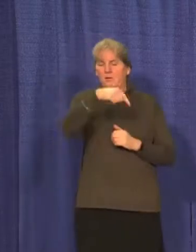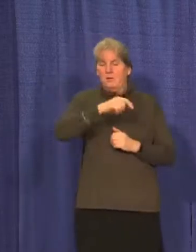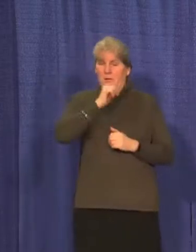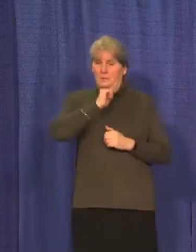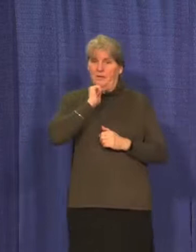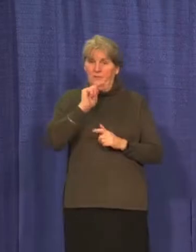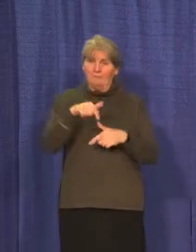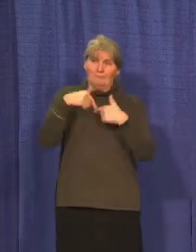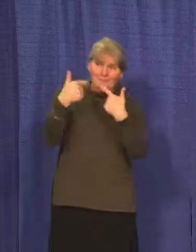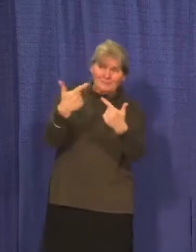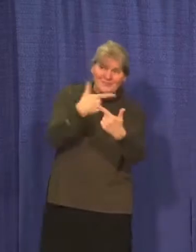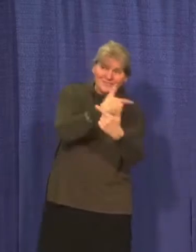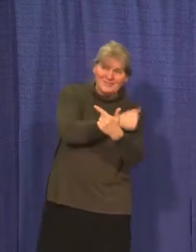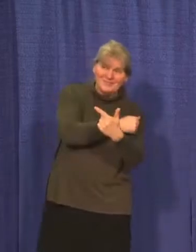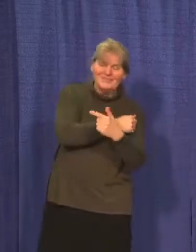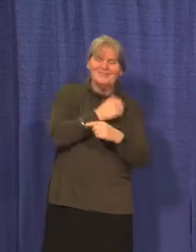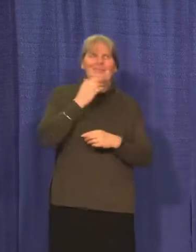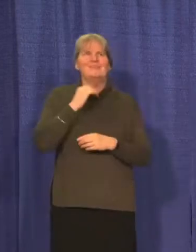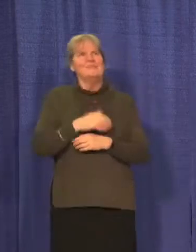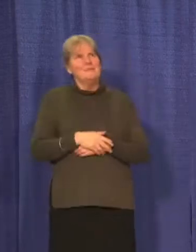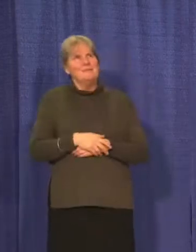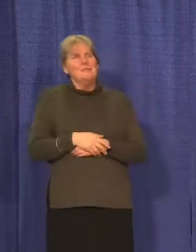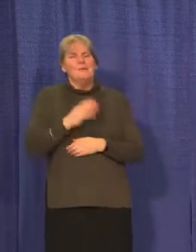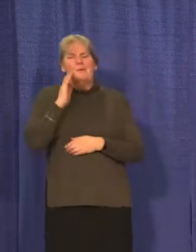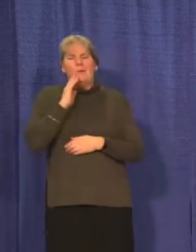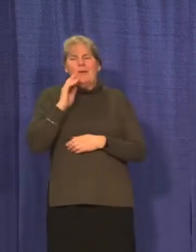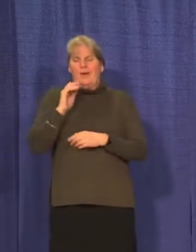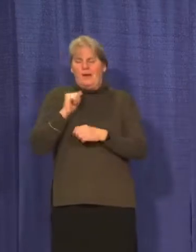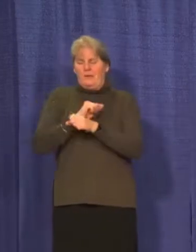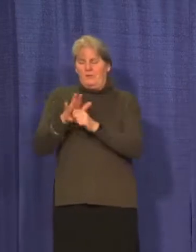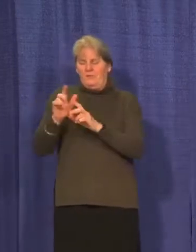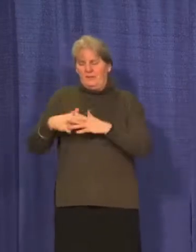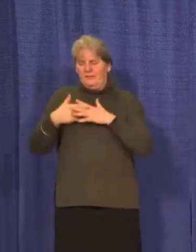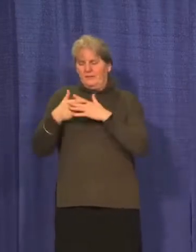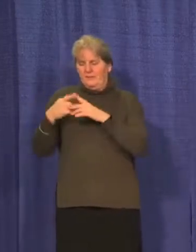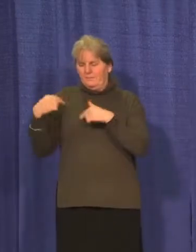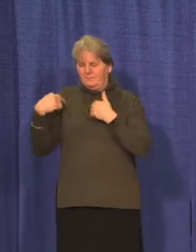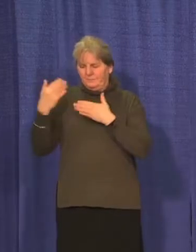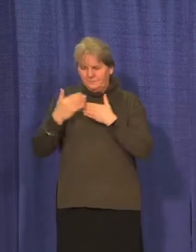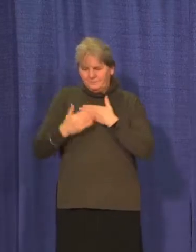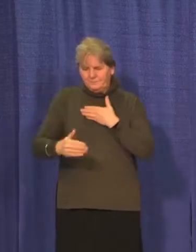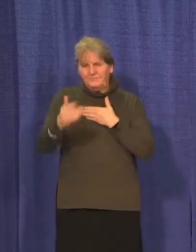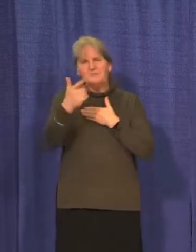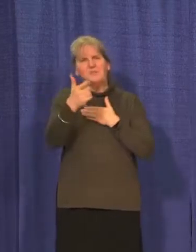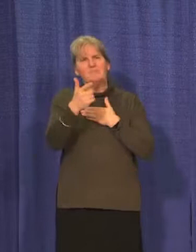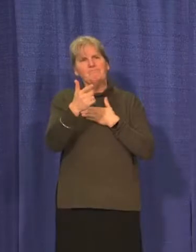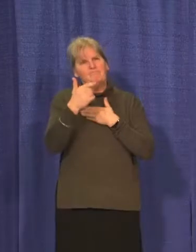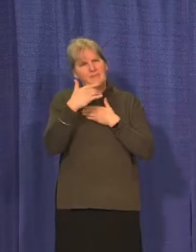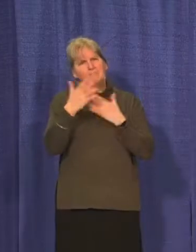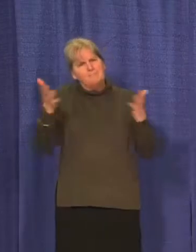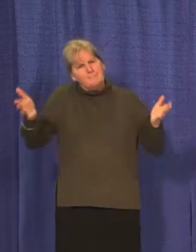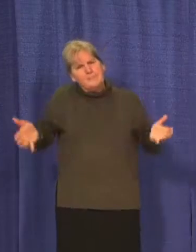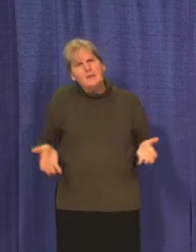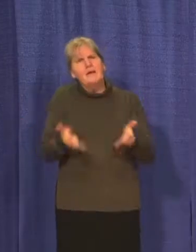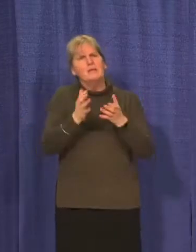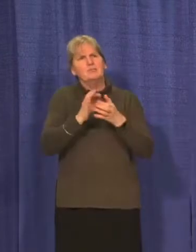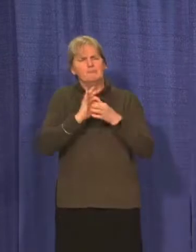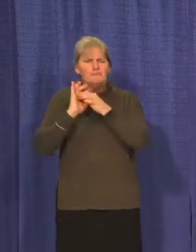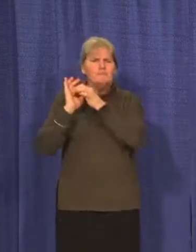more comments. Since the beginning of this pandemic, of course I have encouraged all of us to remain together in these unprecedented